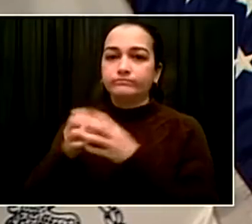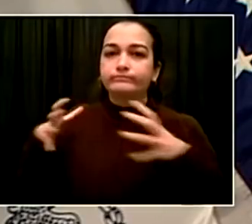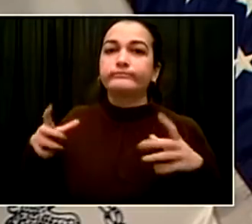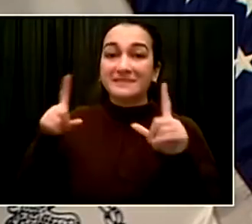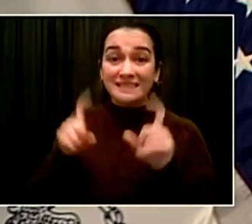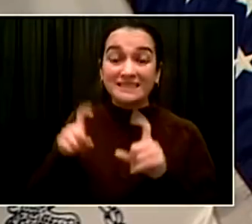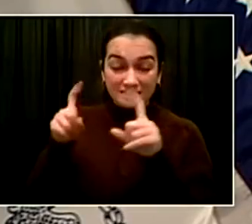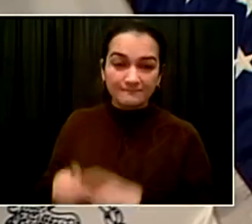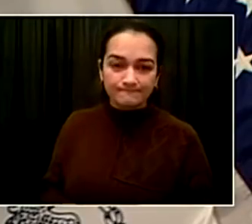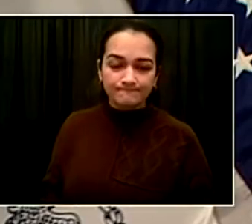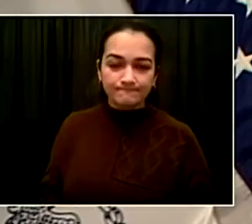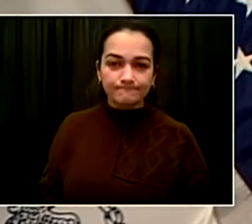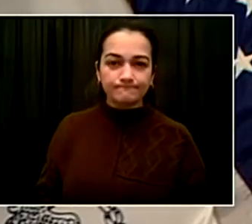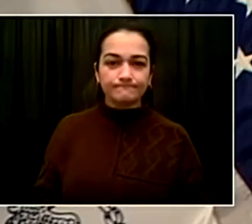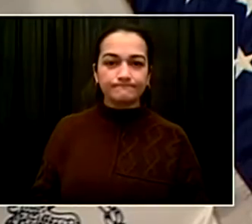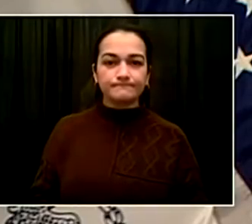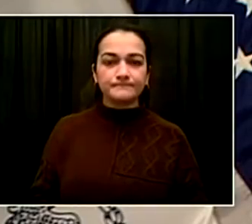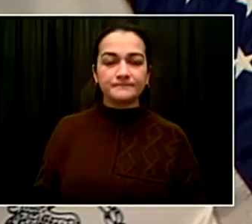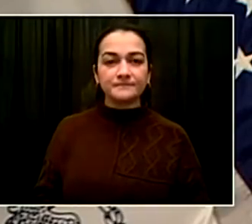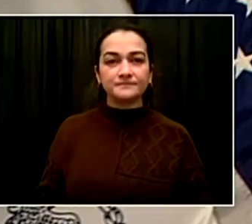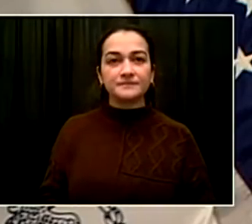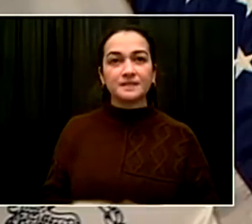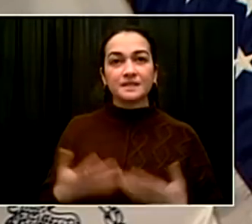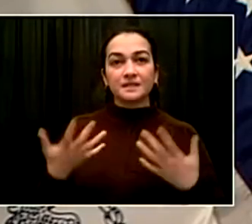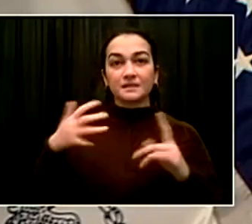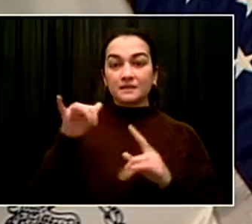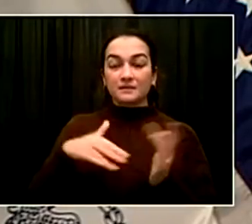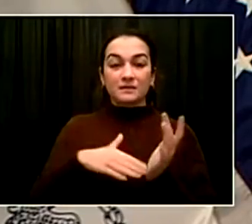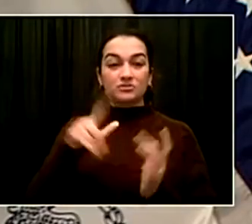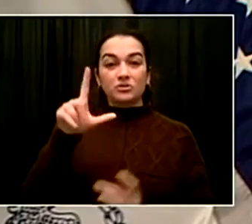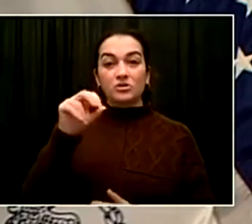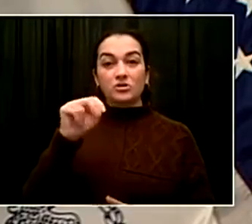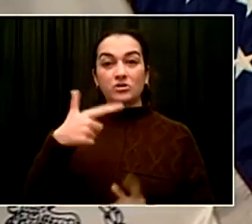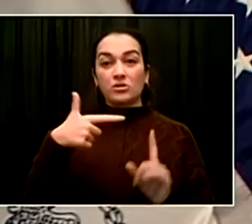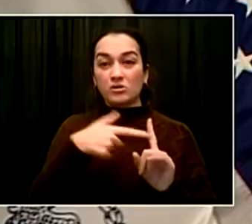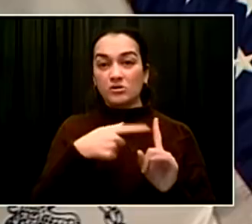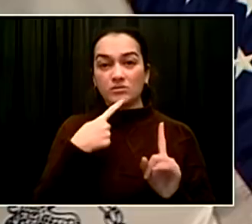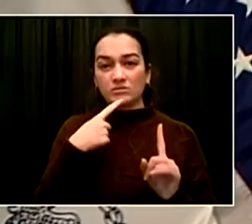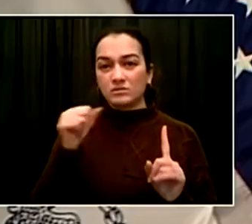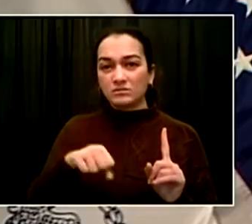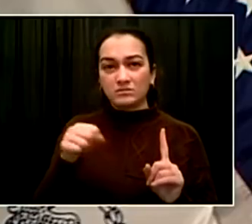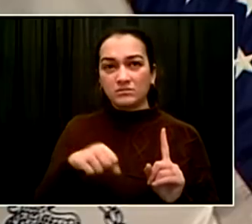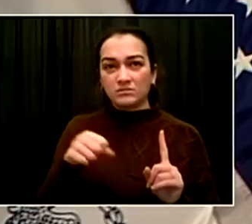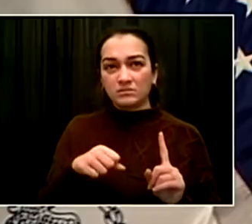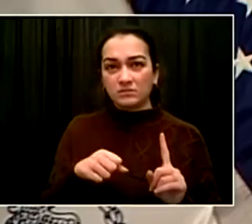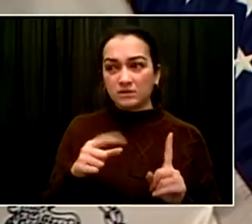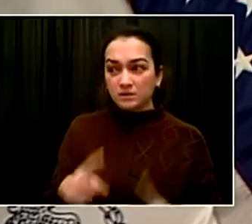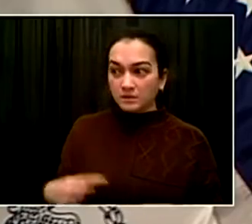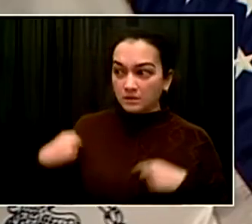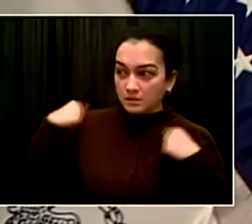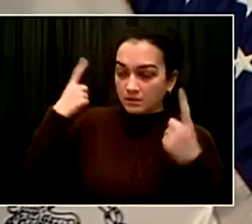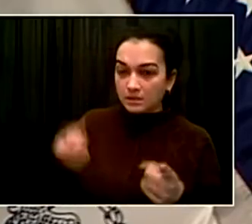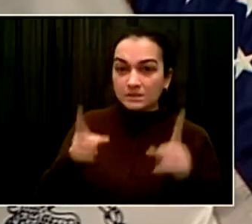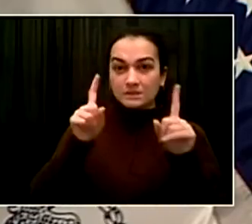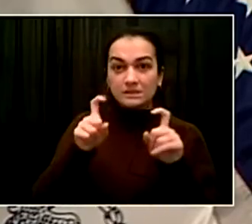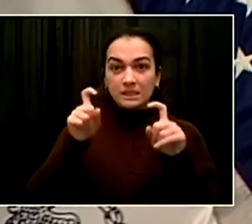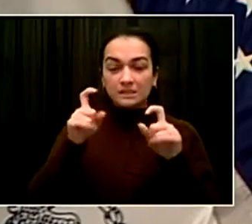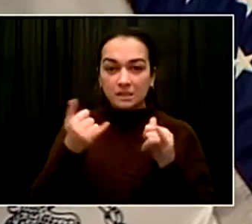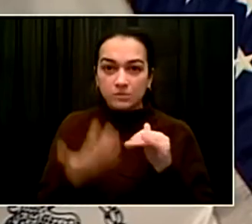SAY T A LOT OF TESTING HAPPENING HERE IN NEW YORK CITY